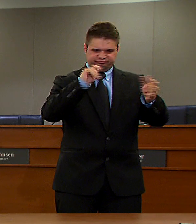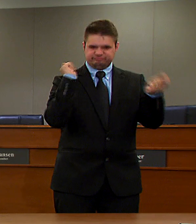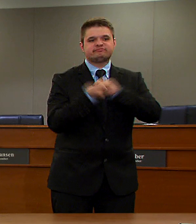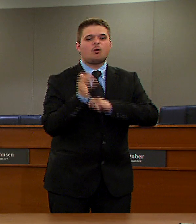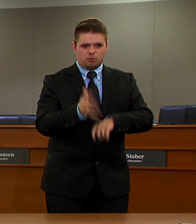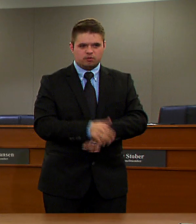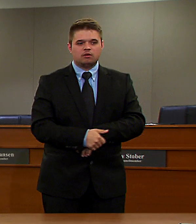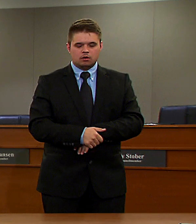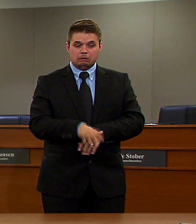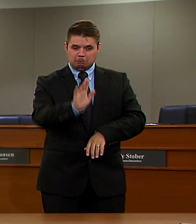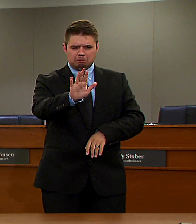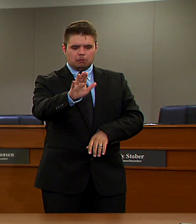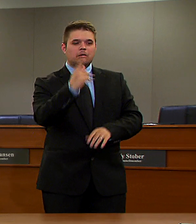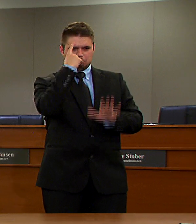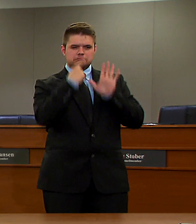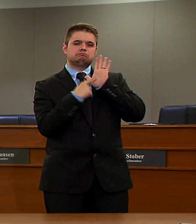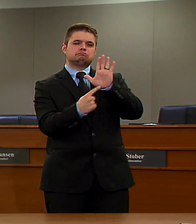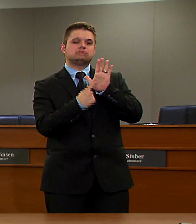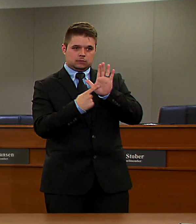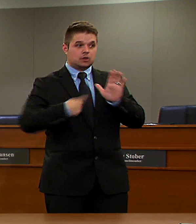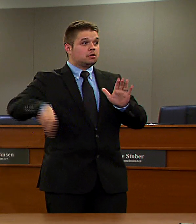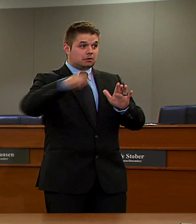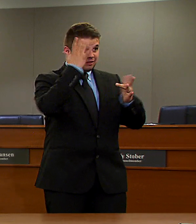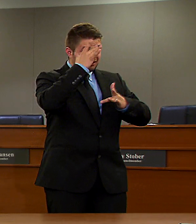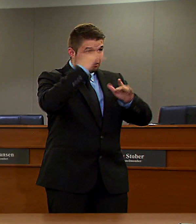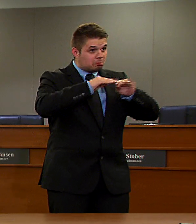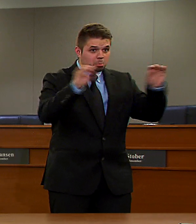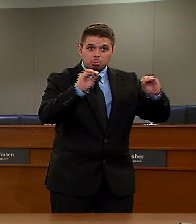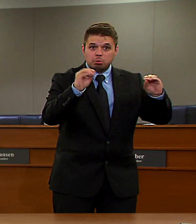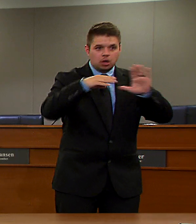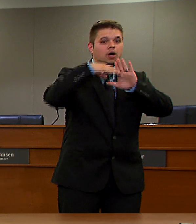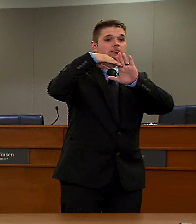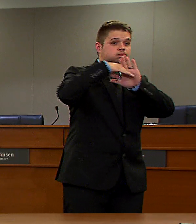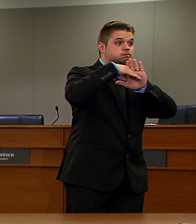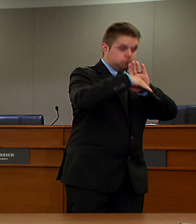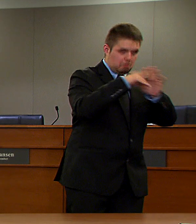infection increases, then things will move forward.